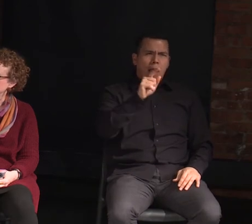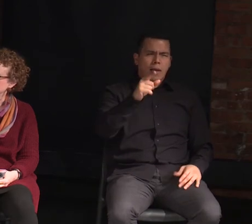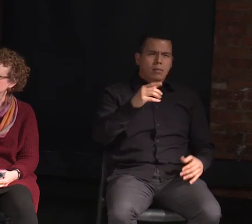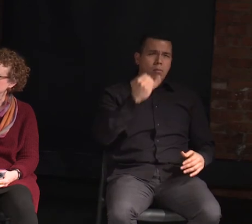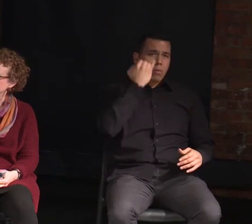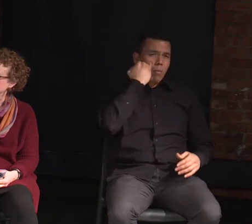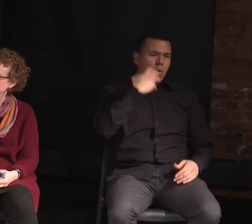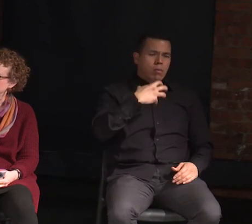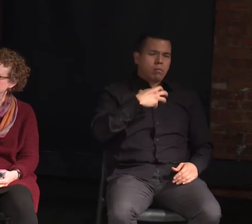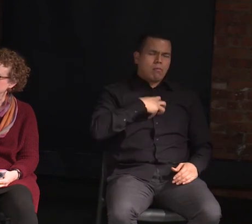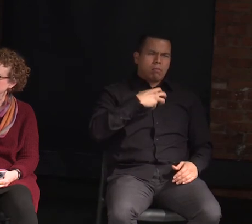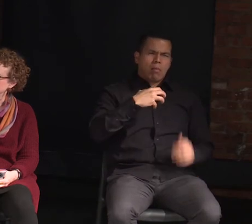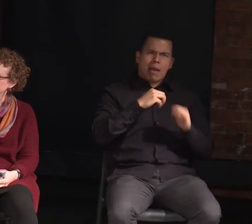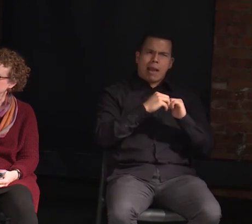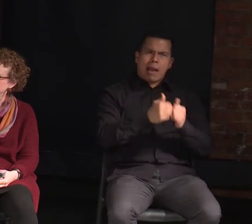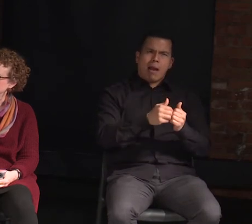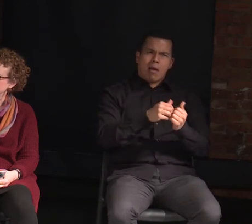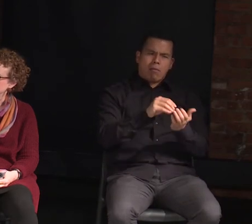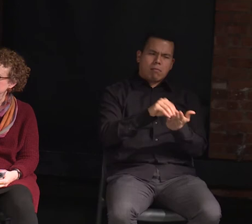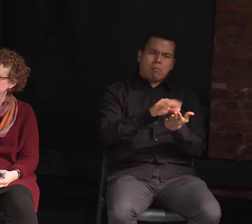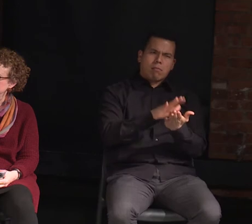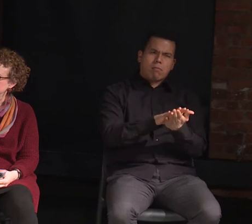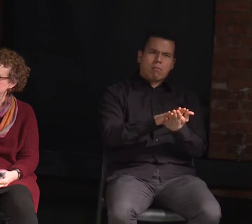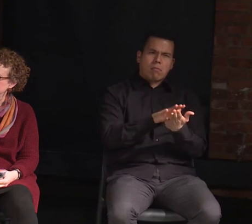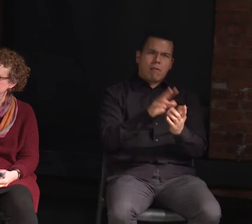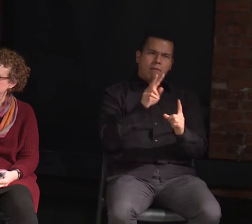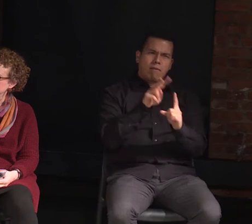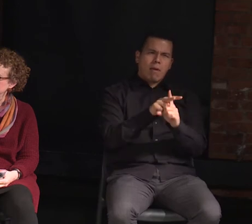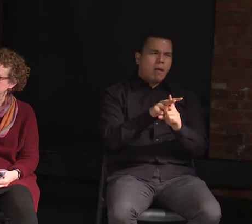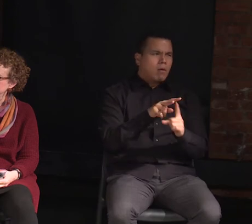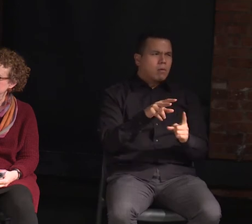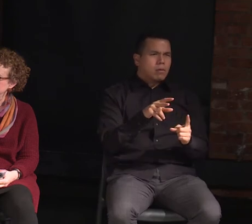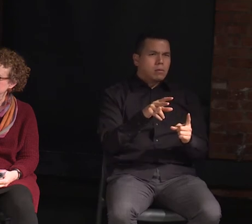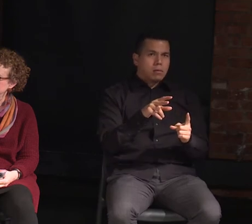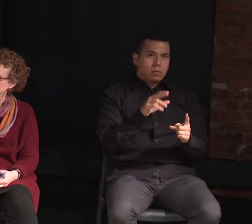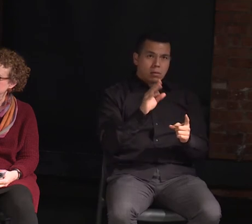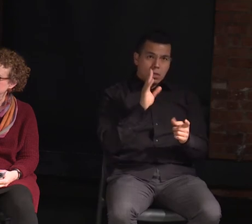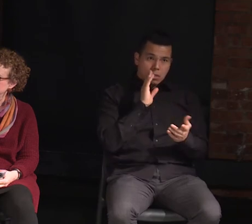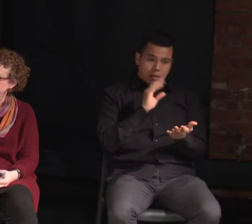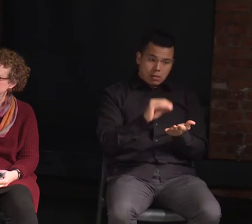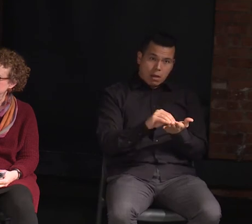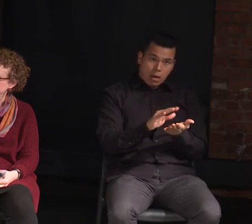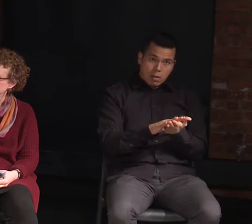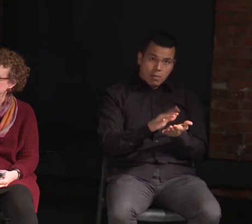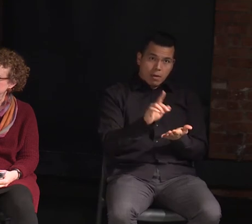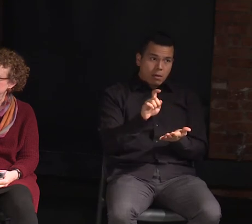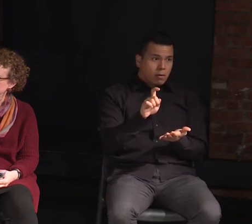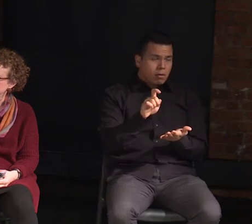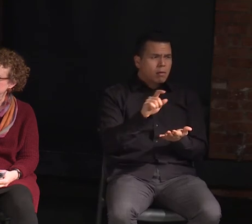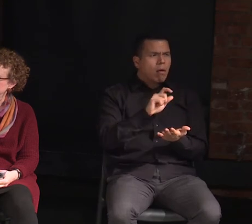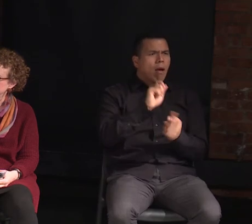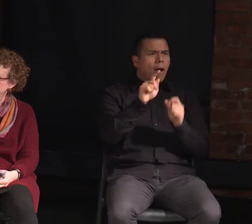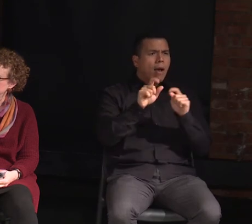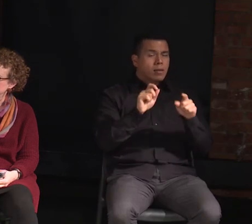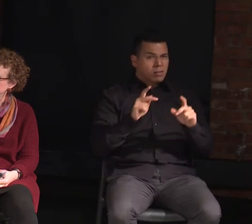Is that posted? People should know that there are several different entities that you can go and actually